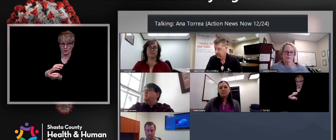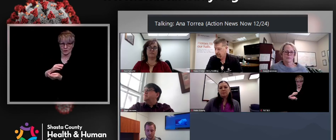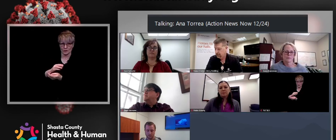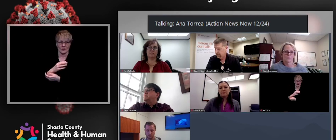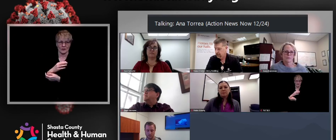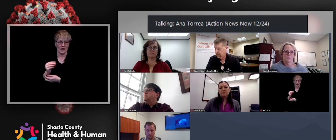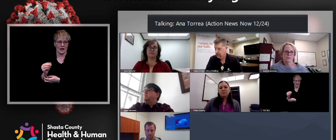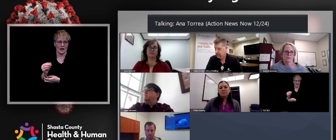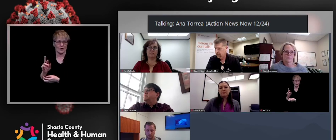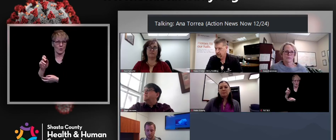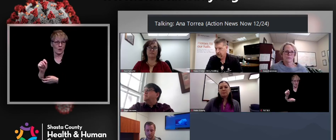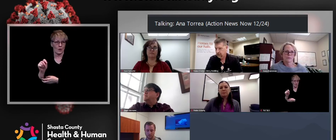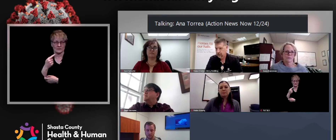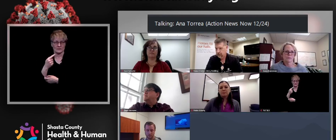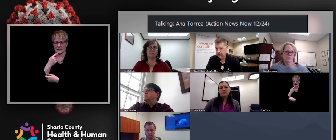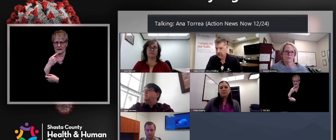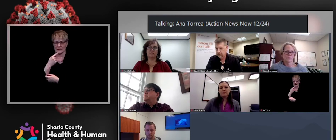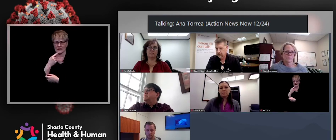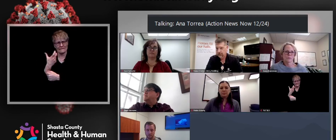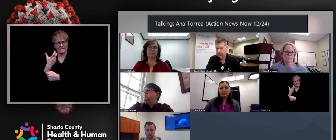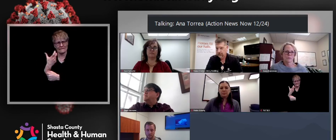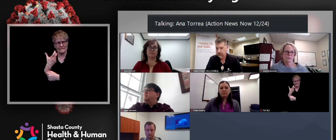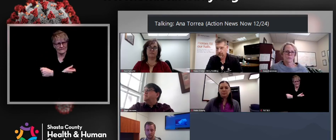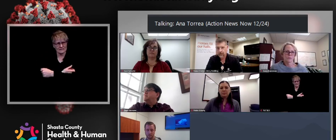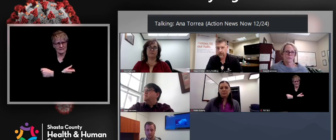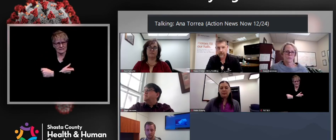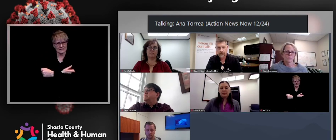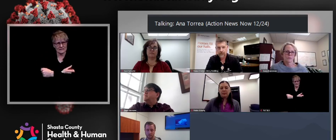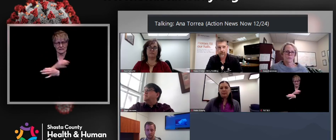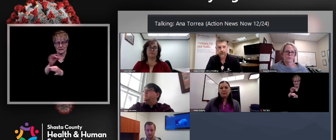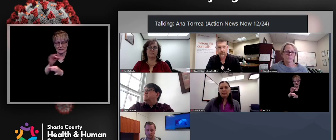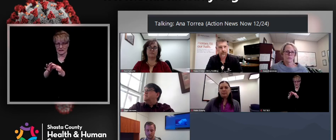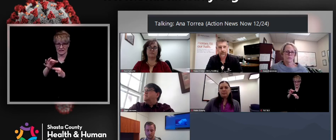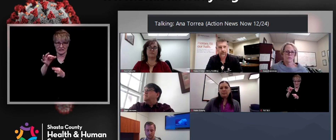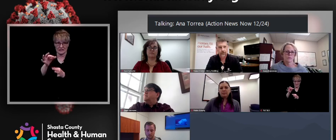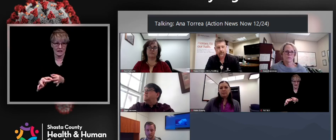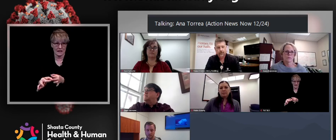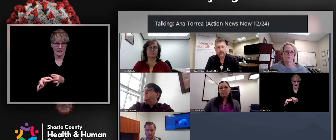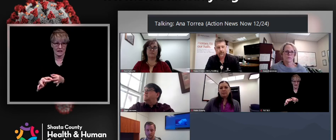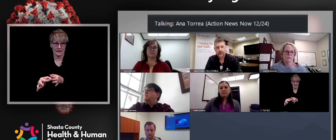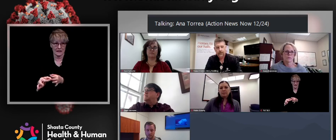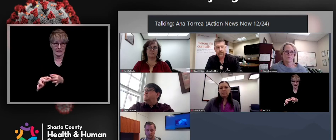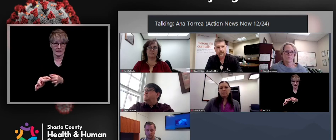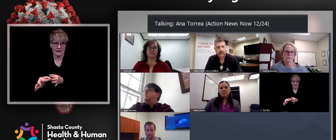like a really severe delay when it comes to the vaccine supply heading here to Shasta County?